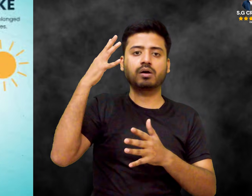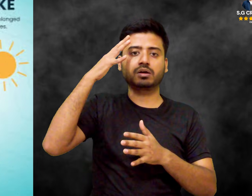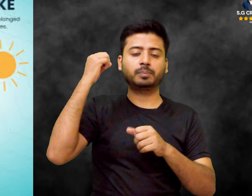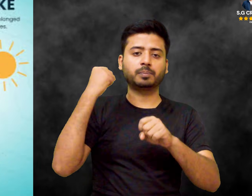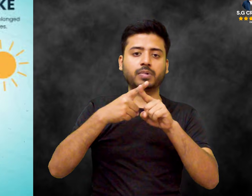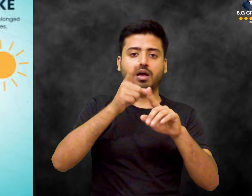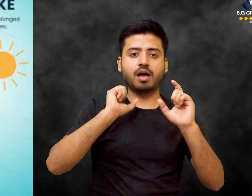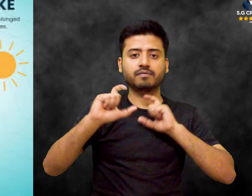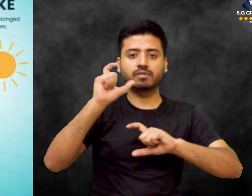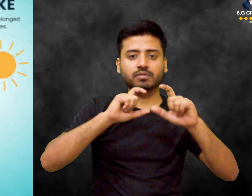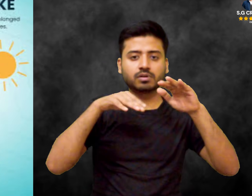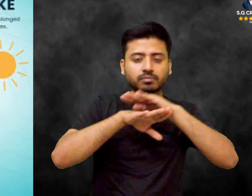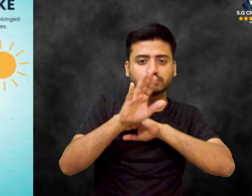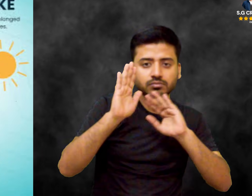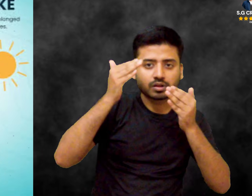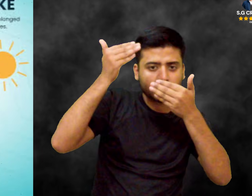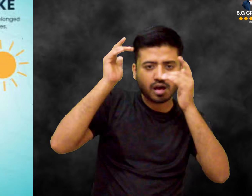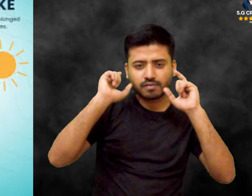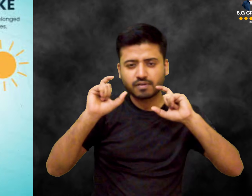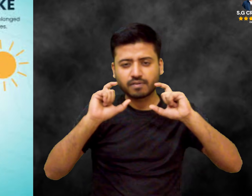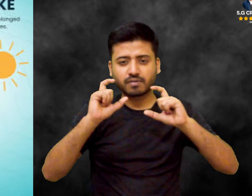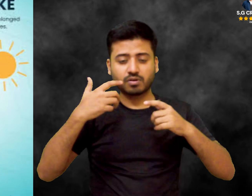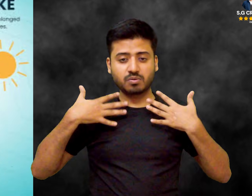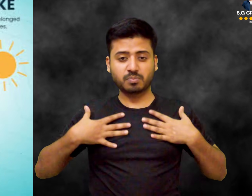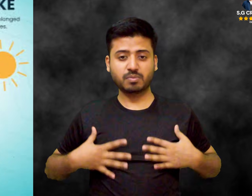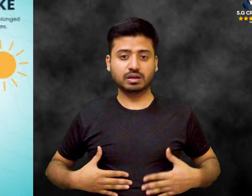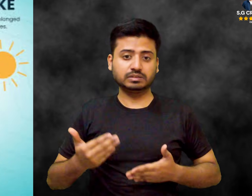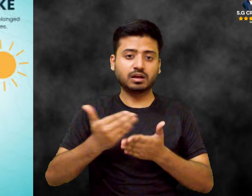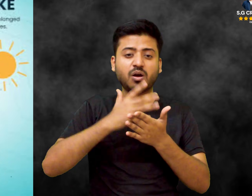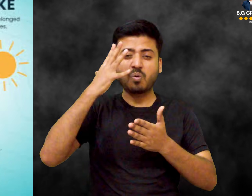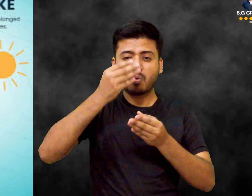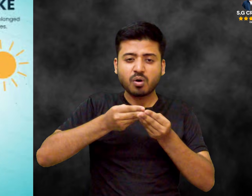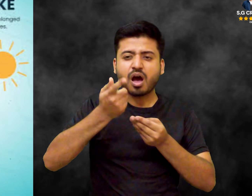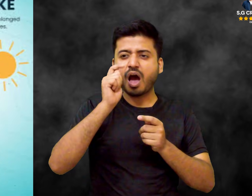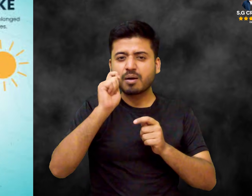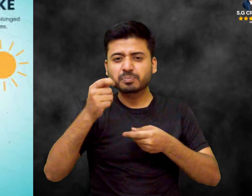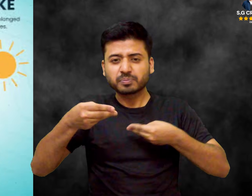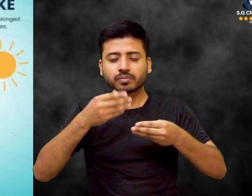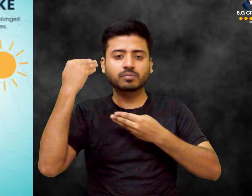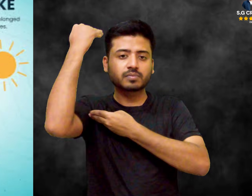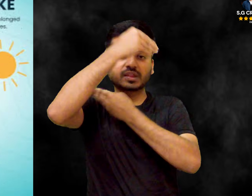aging. Getting morning sunlight is excellent for your health. But the best time for vitamin